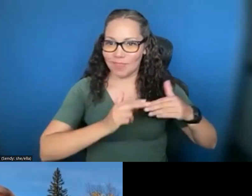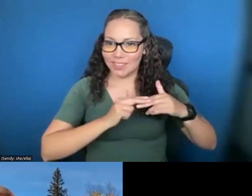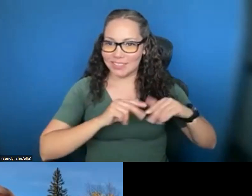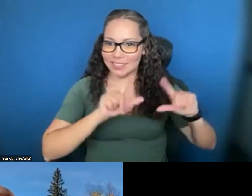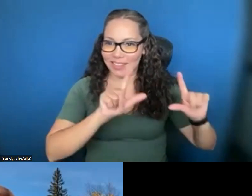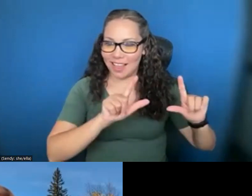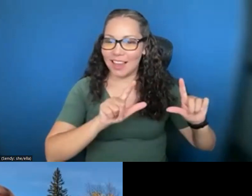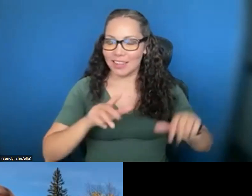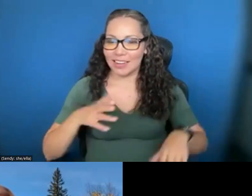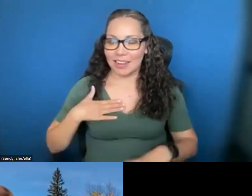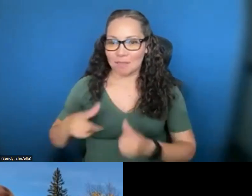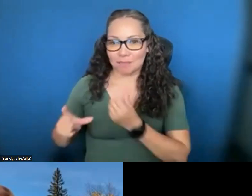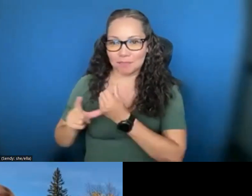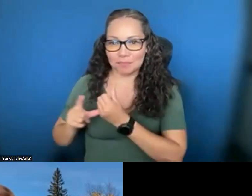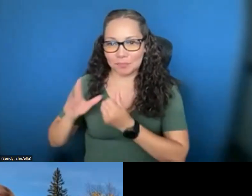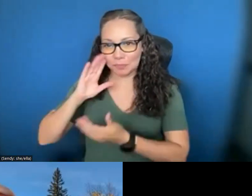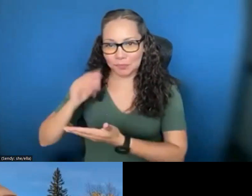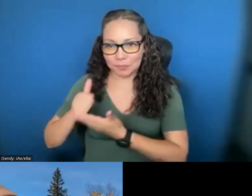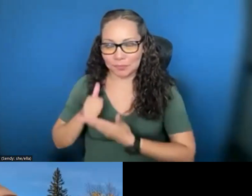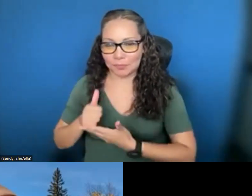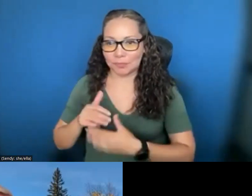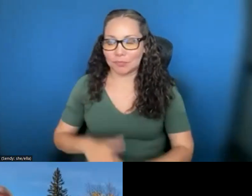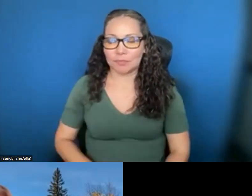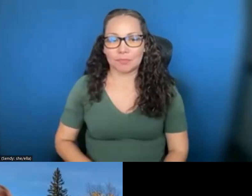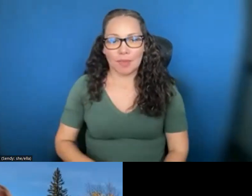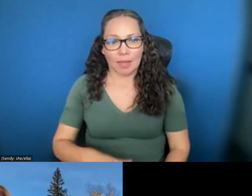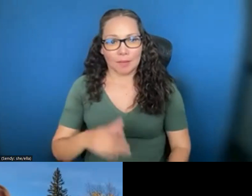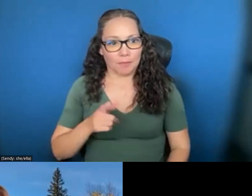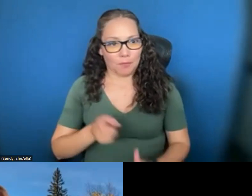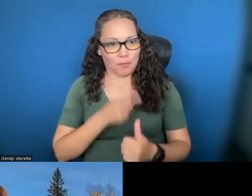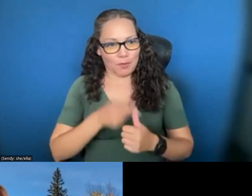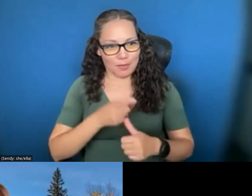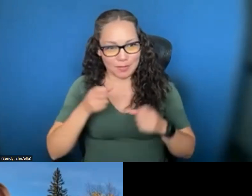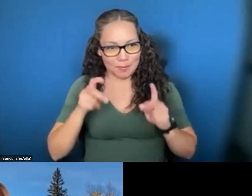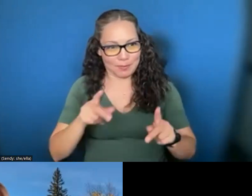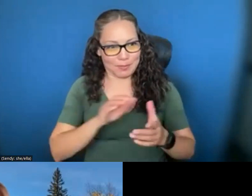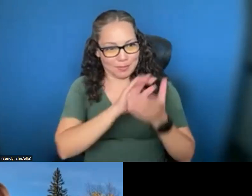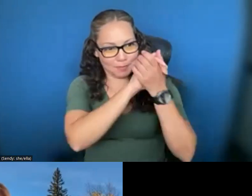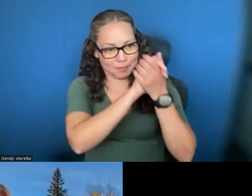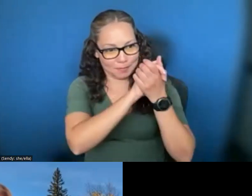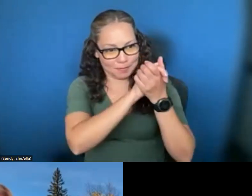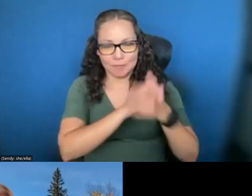also this is my first chance uh to congratulate Wilson on his promotion in front of an audience